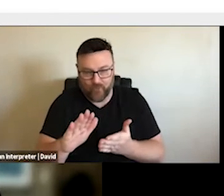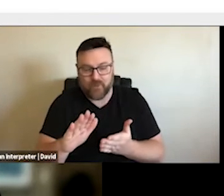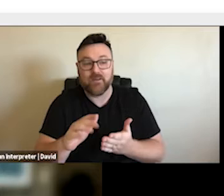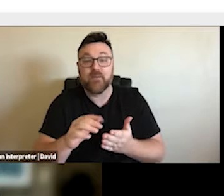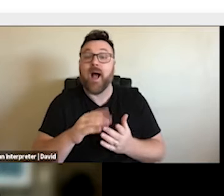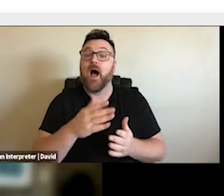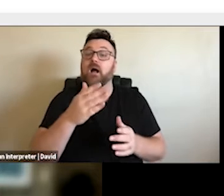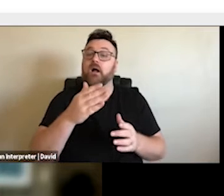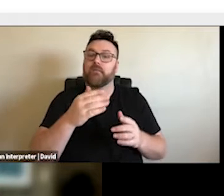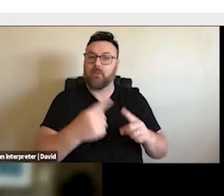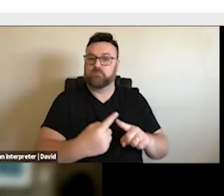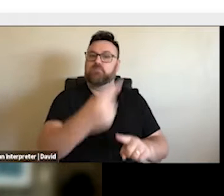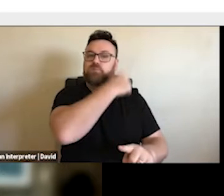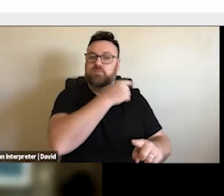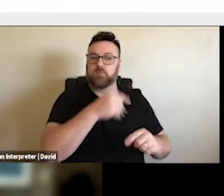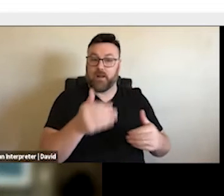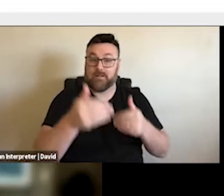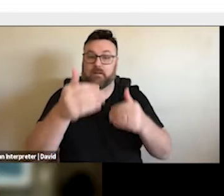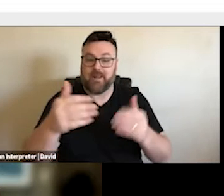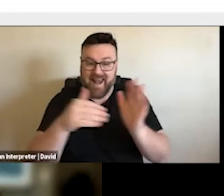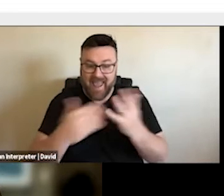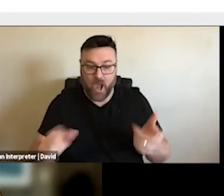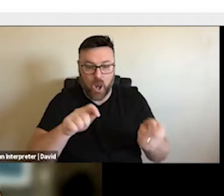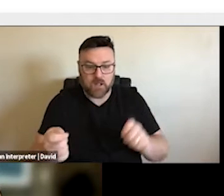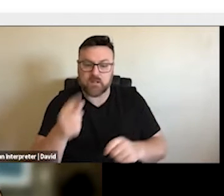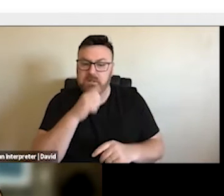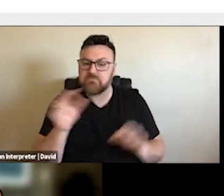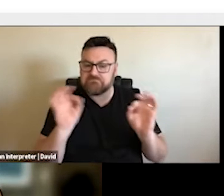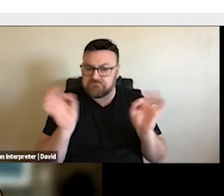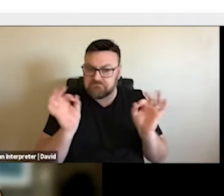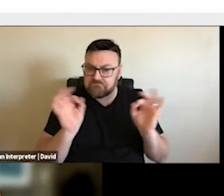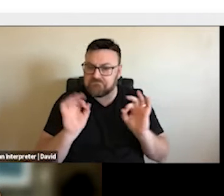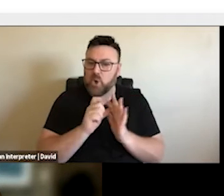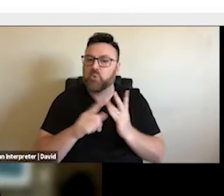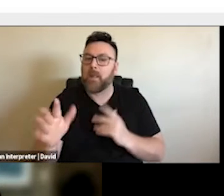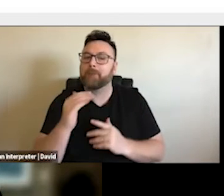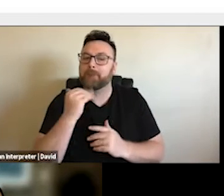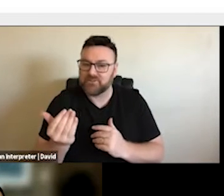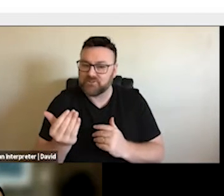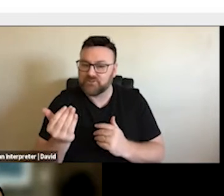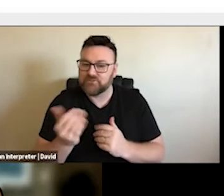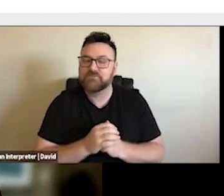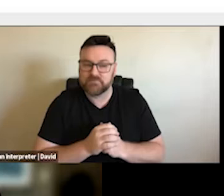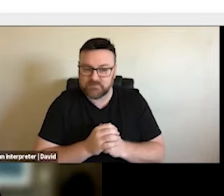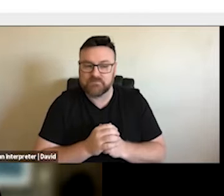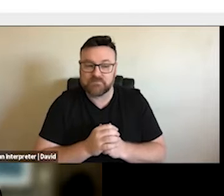However, people are doing it more often than people did before the pandemic, so I think it still an interesting time for that.